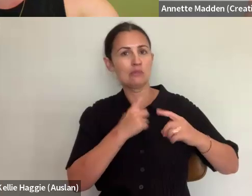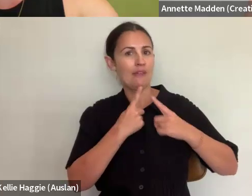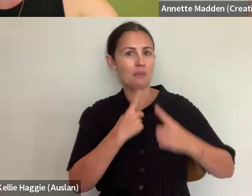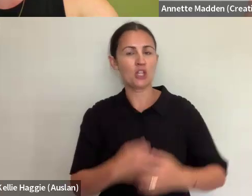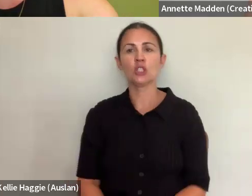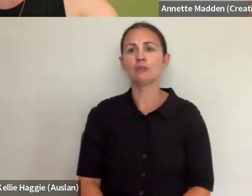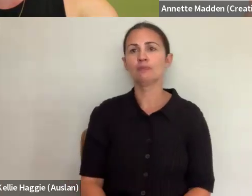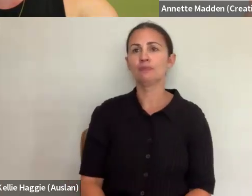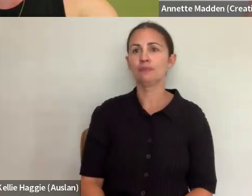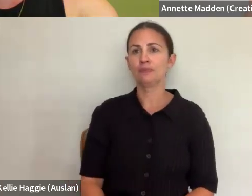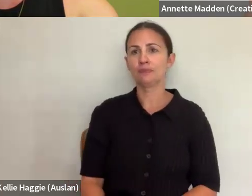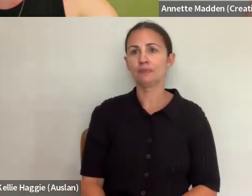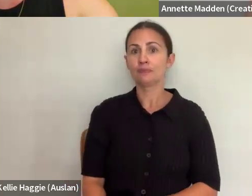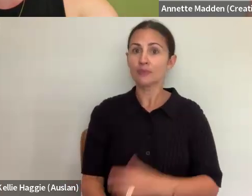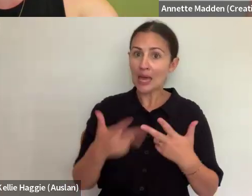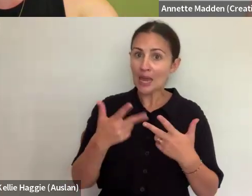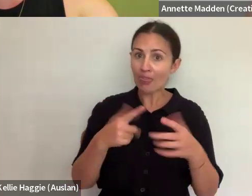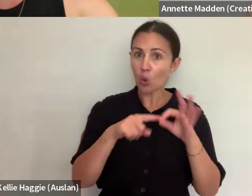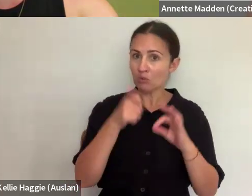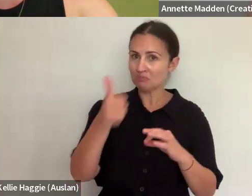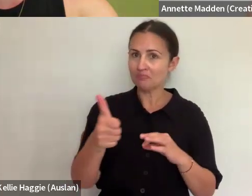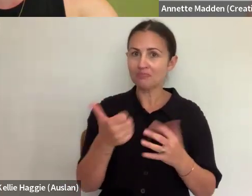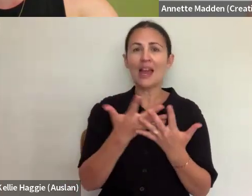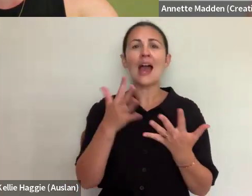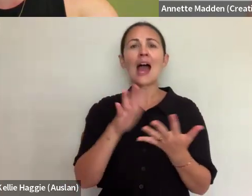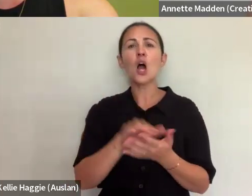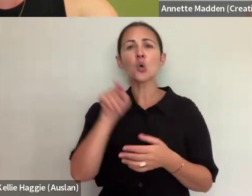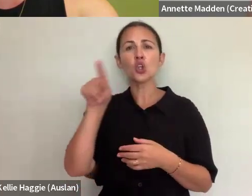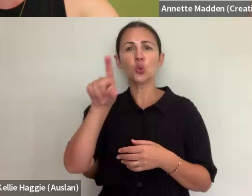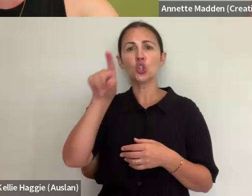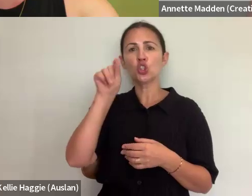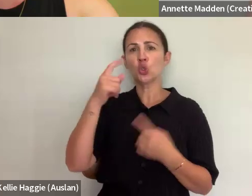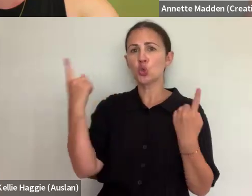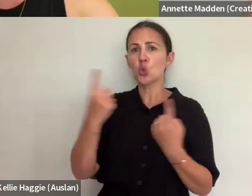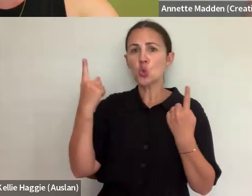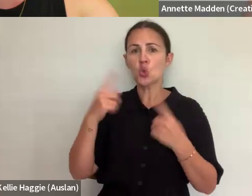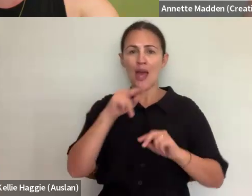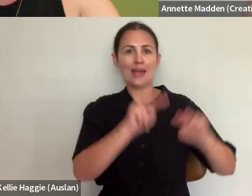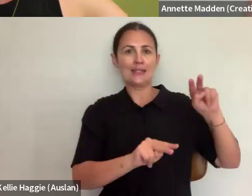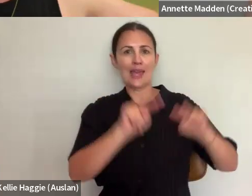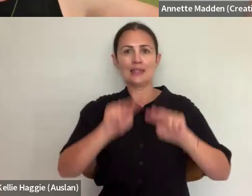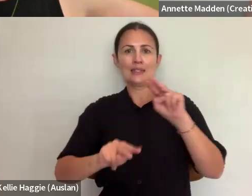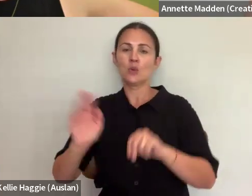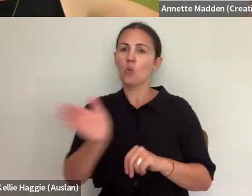works, then we are really happy to have a detailed kind of one-on-one conversation about that too.